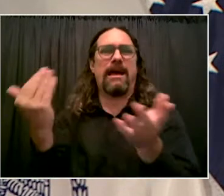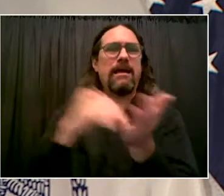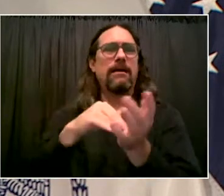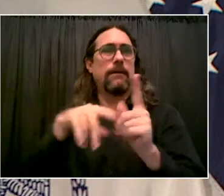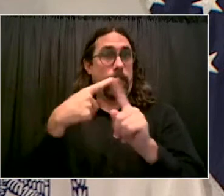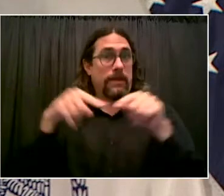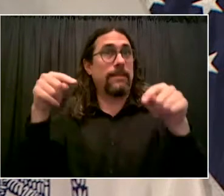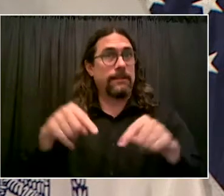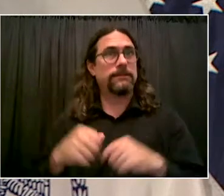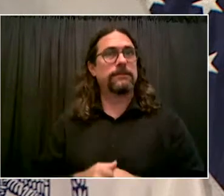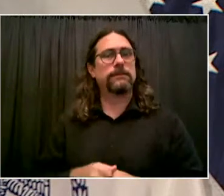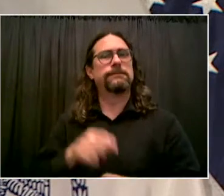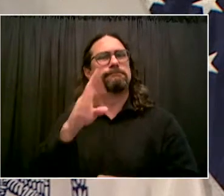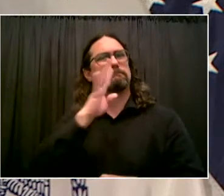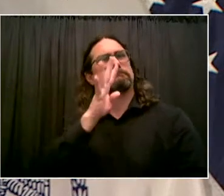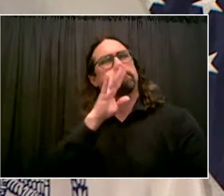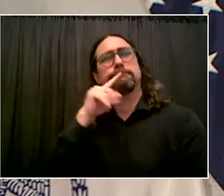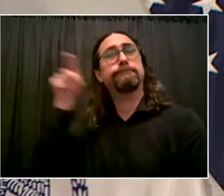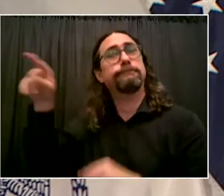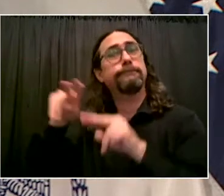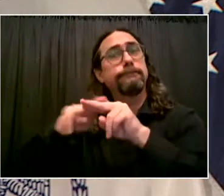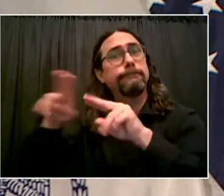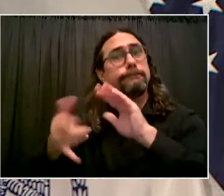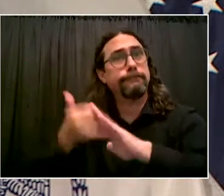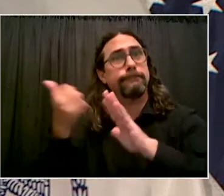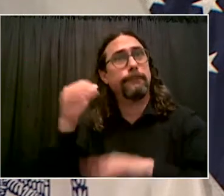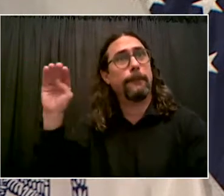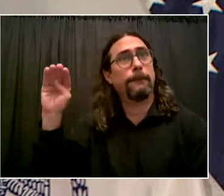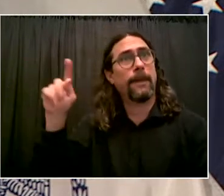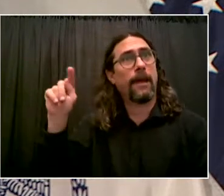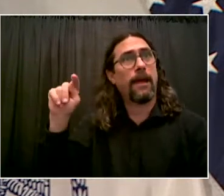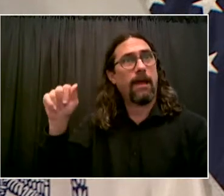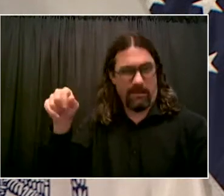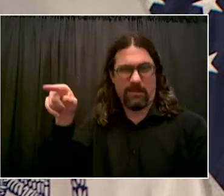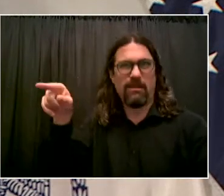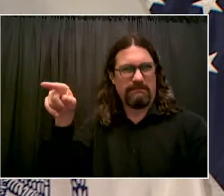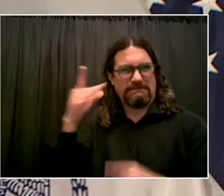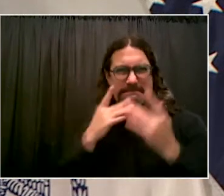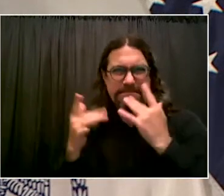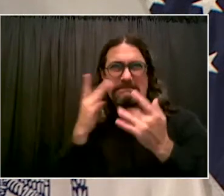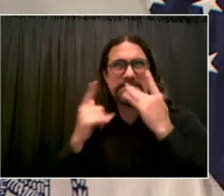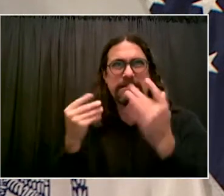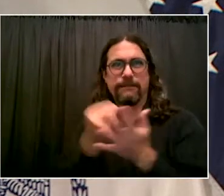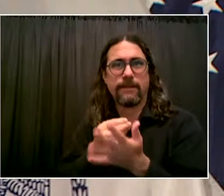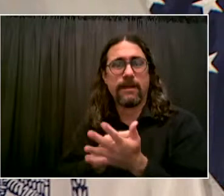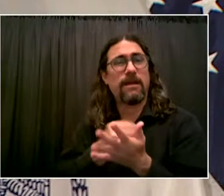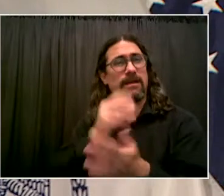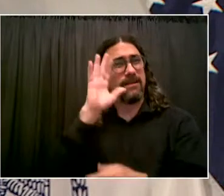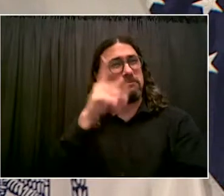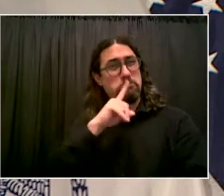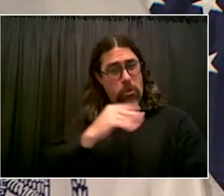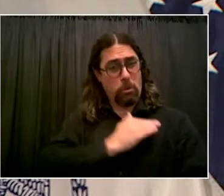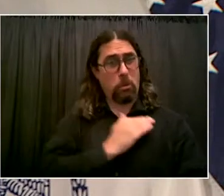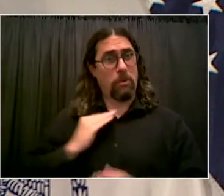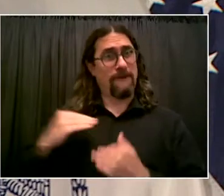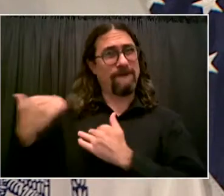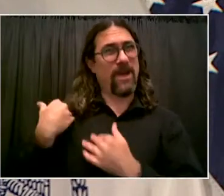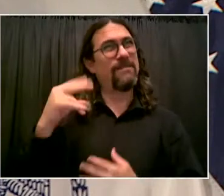PROGRAM.